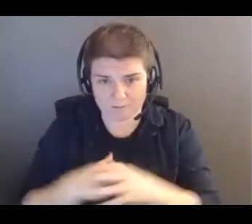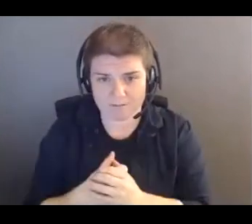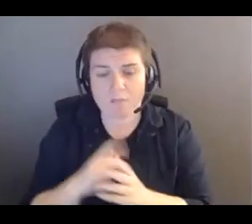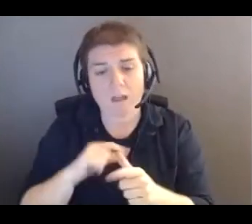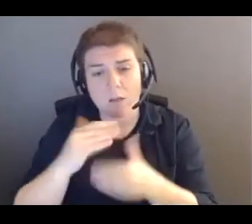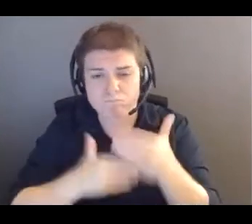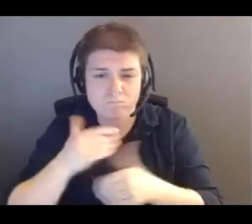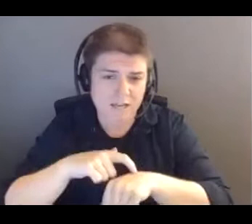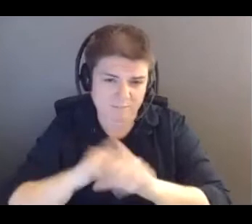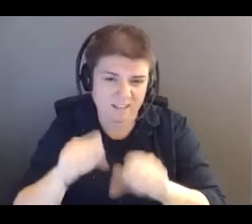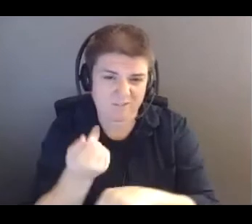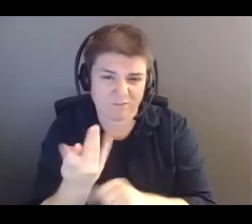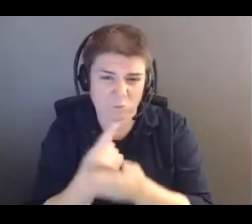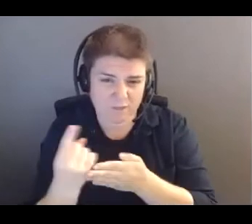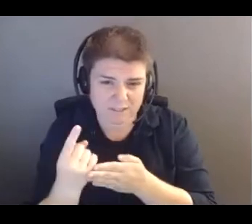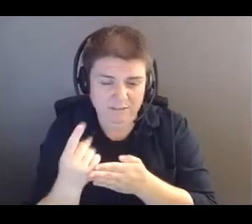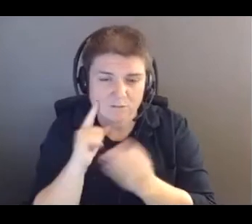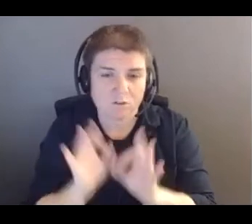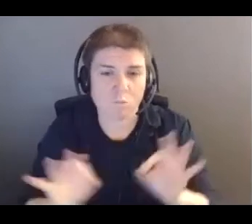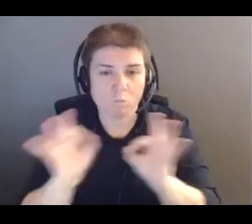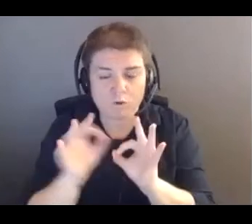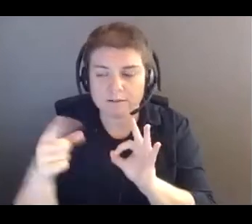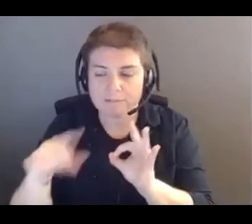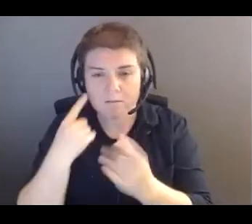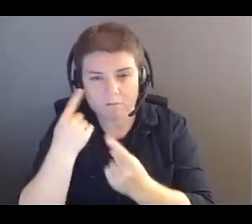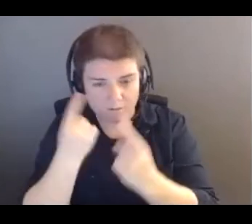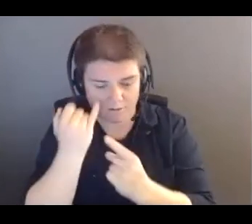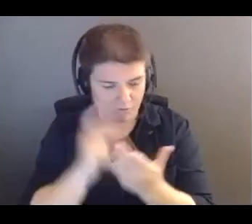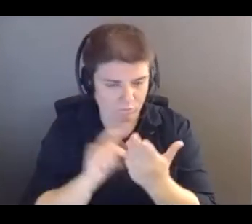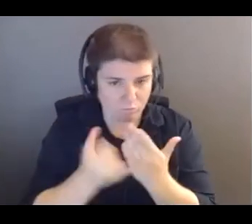a few weeks. And so, this is important to consider if your project is fully reliant